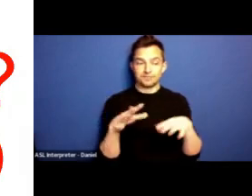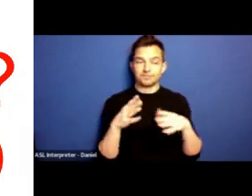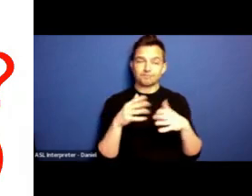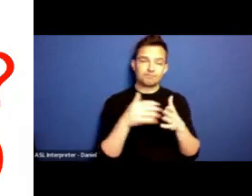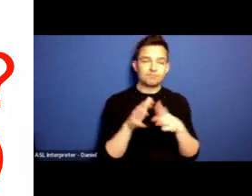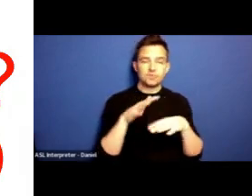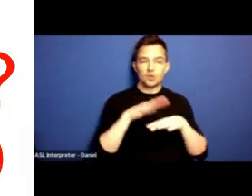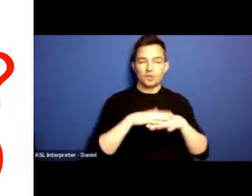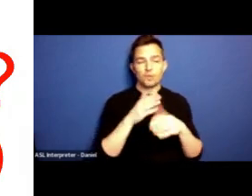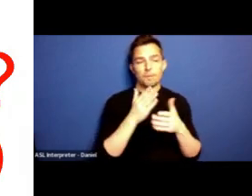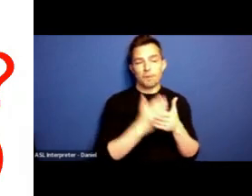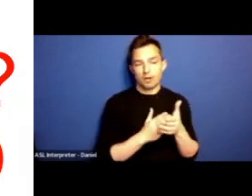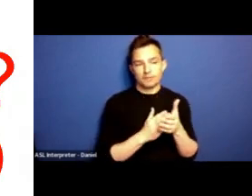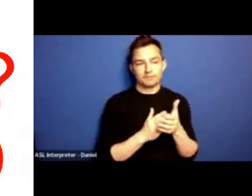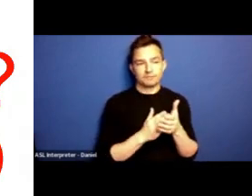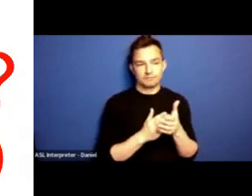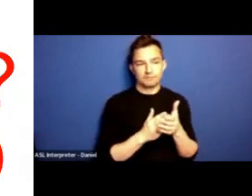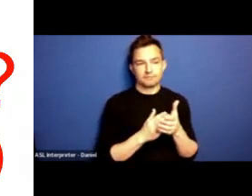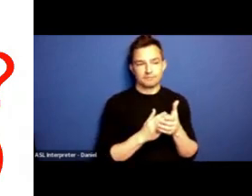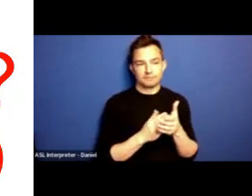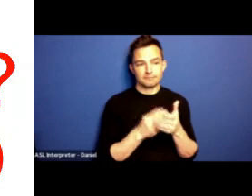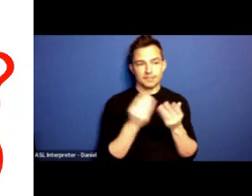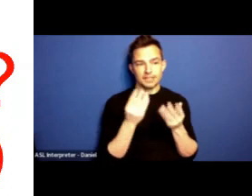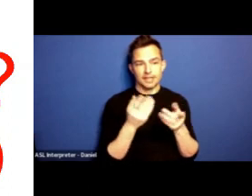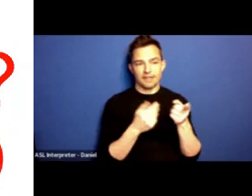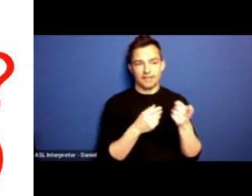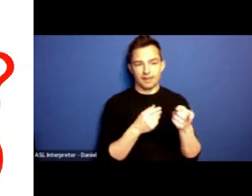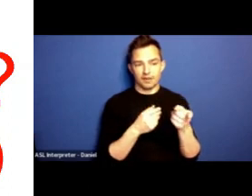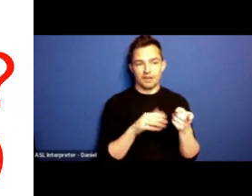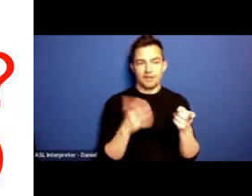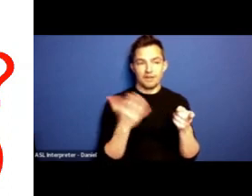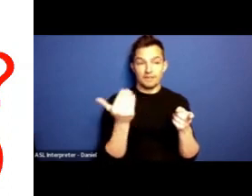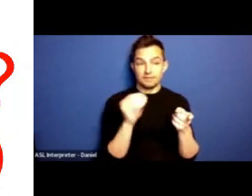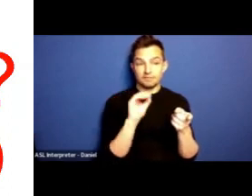part of the data here 15% of